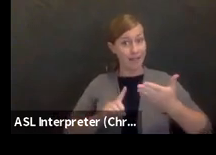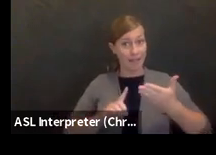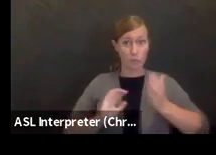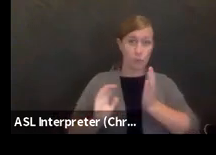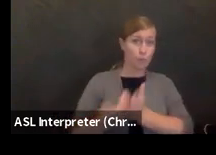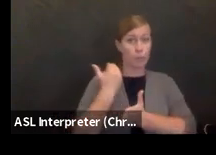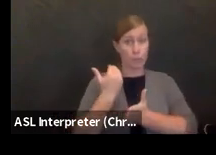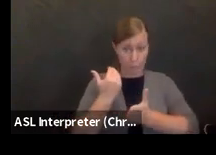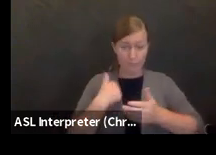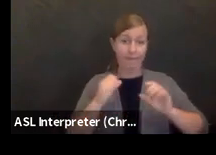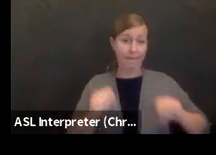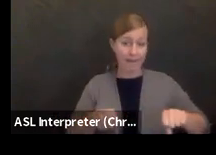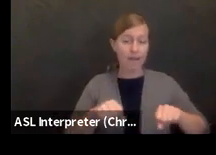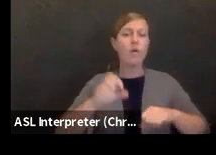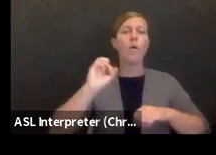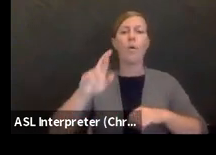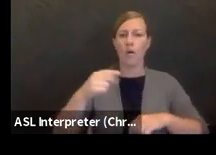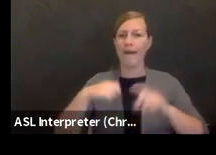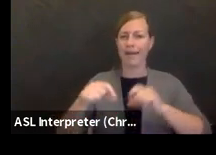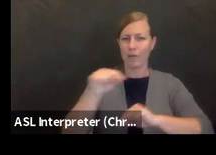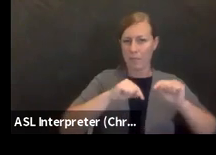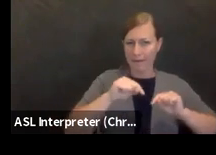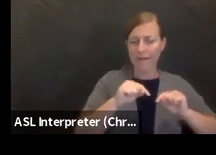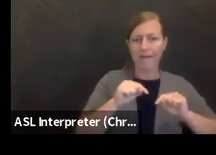ESD 112-- Kristina Wambold: Go back one more. Yep. Leave it I it's okay.